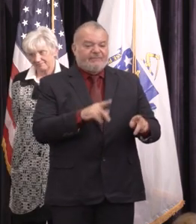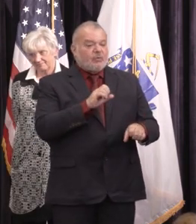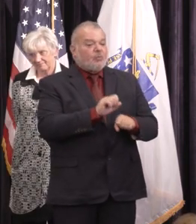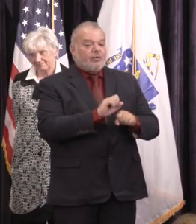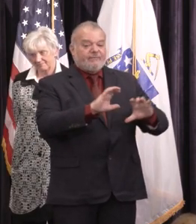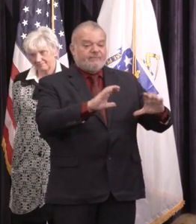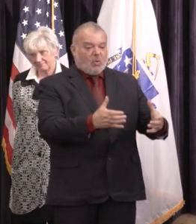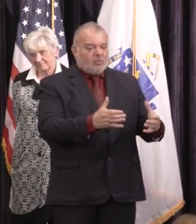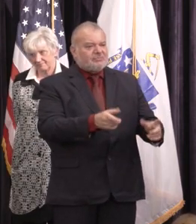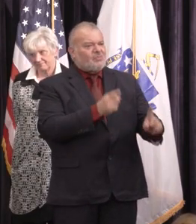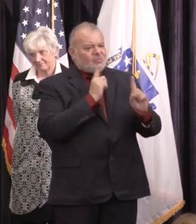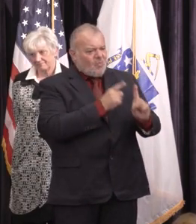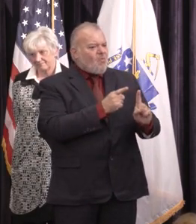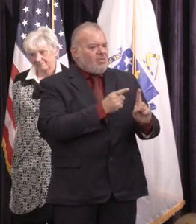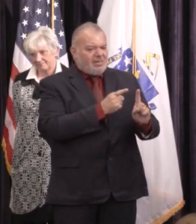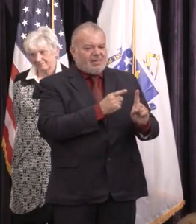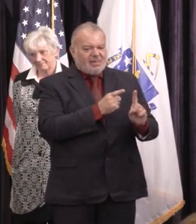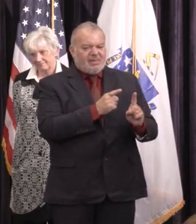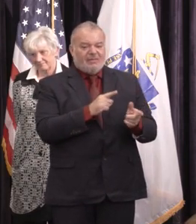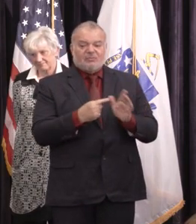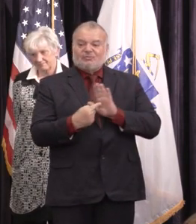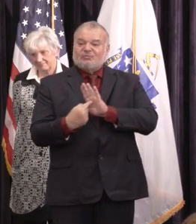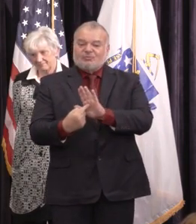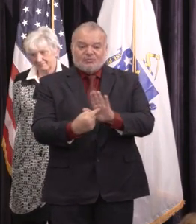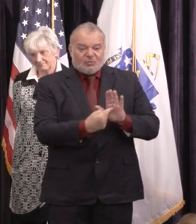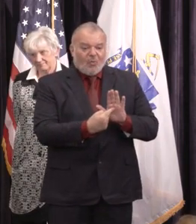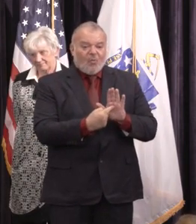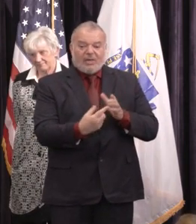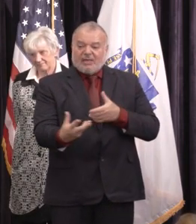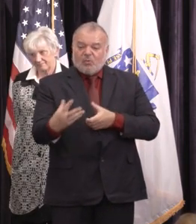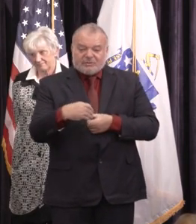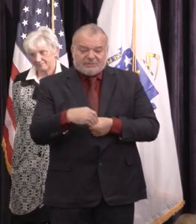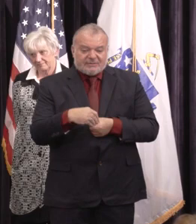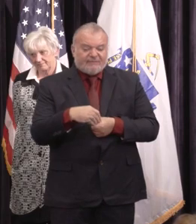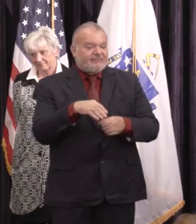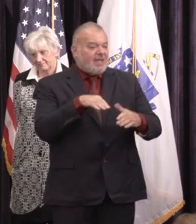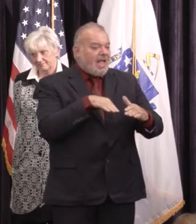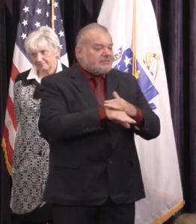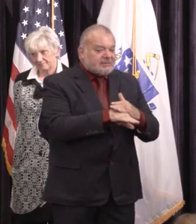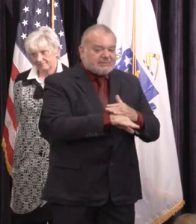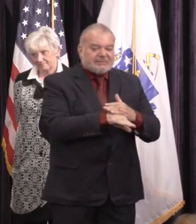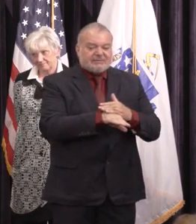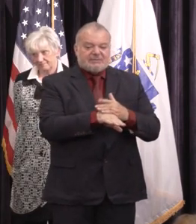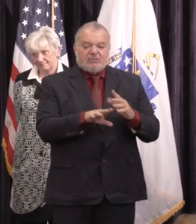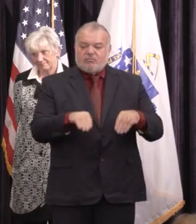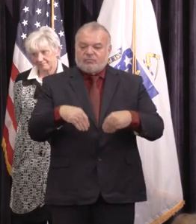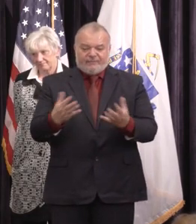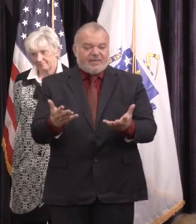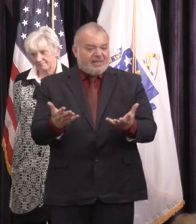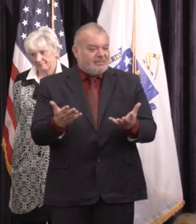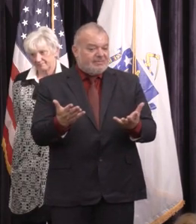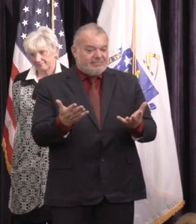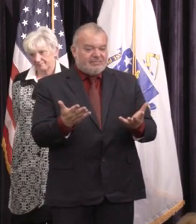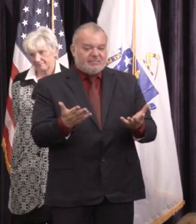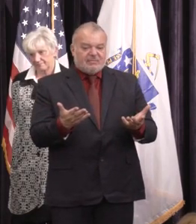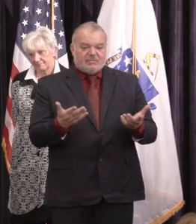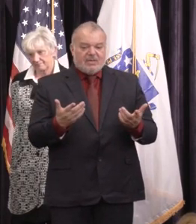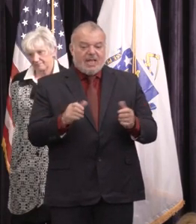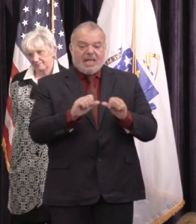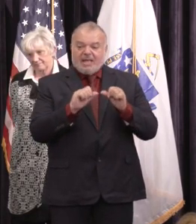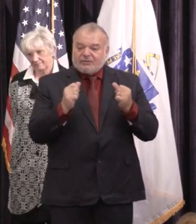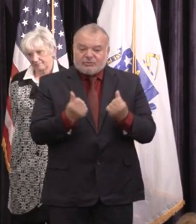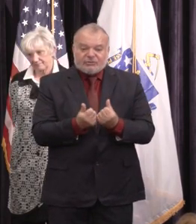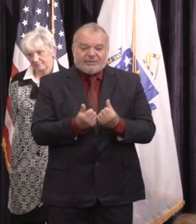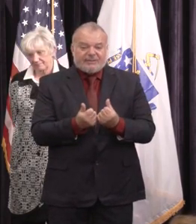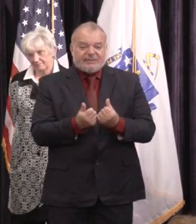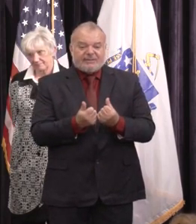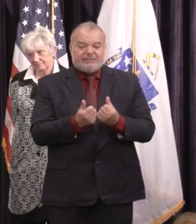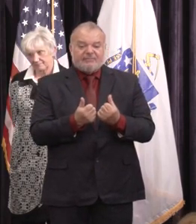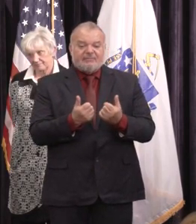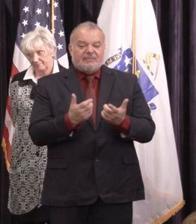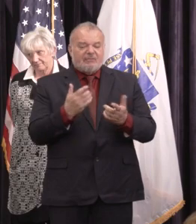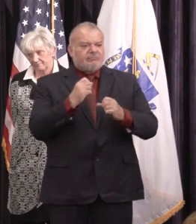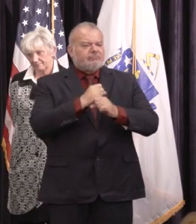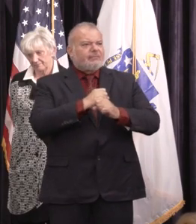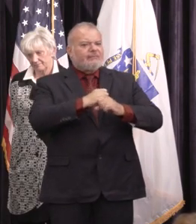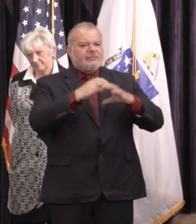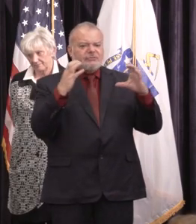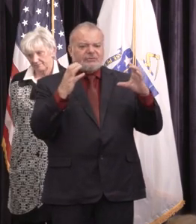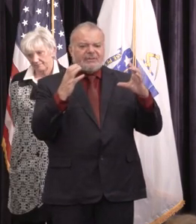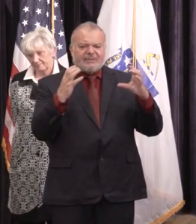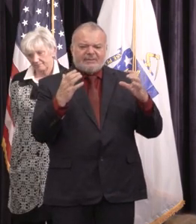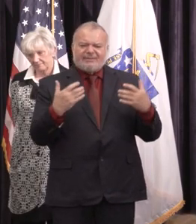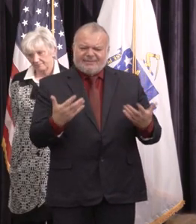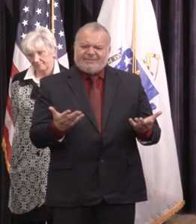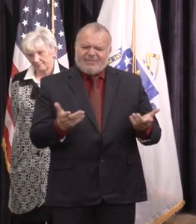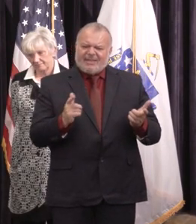inclusive experience the agency envisions and delivers upon. You said it and I echo. It